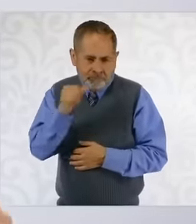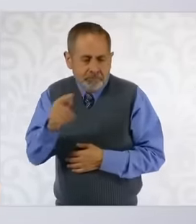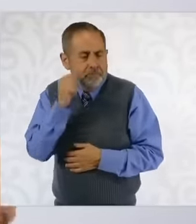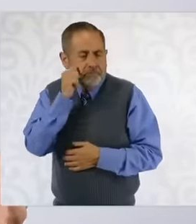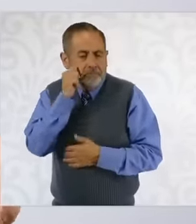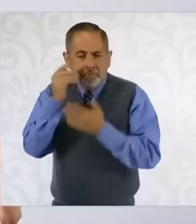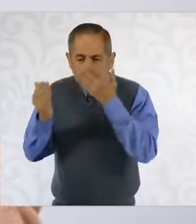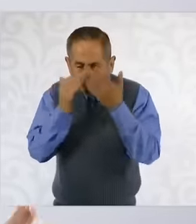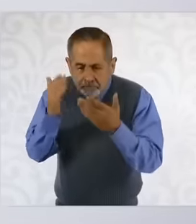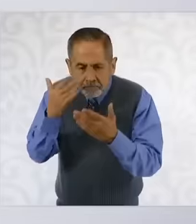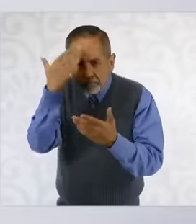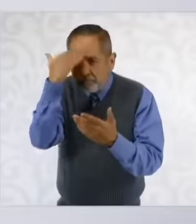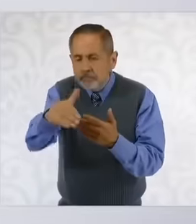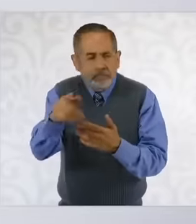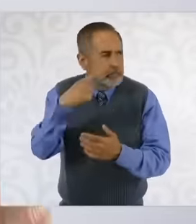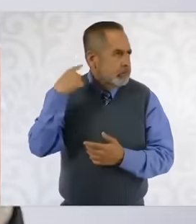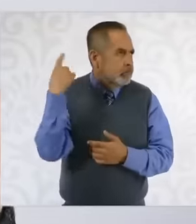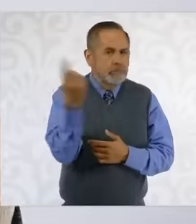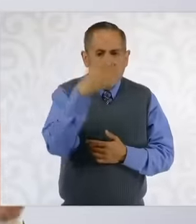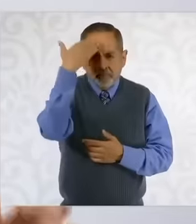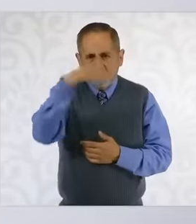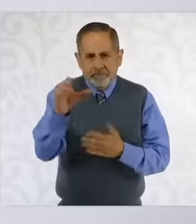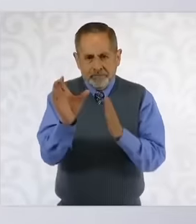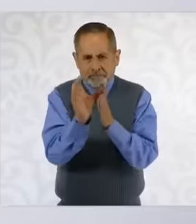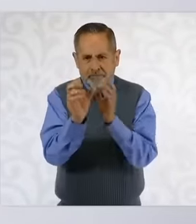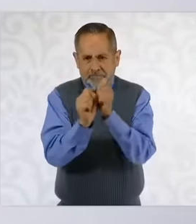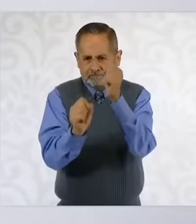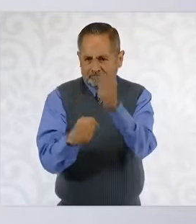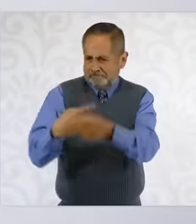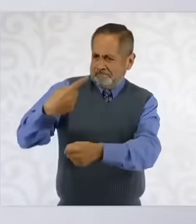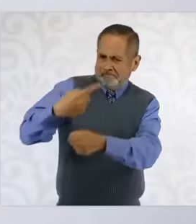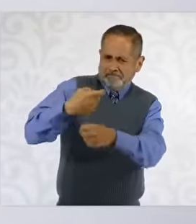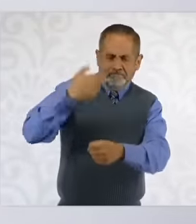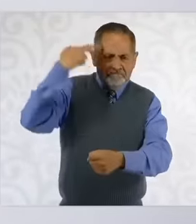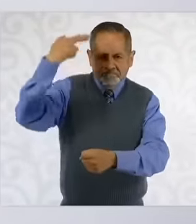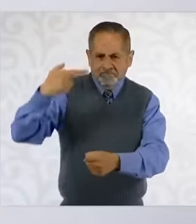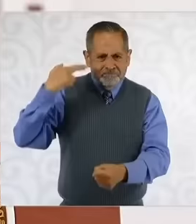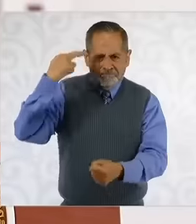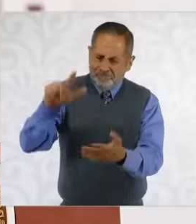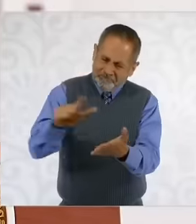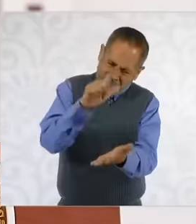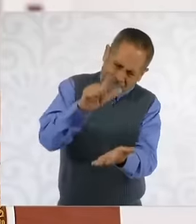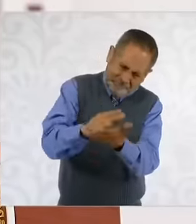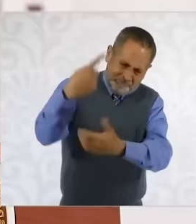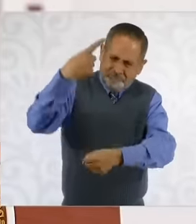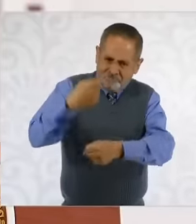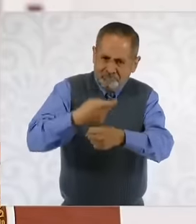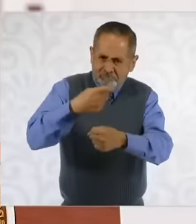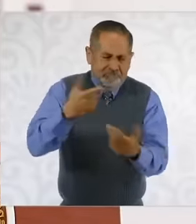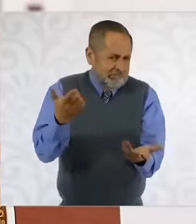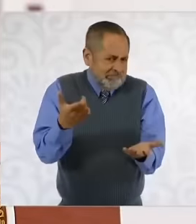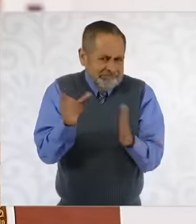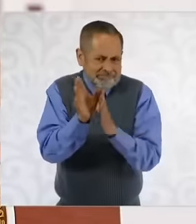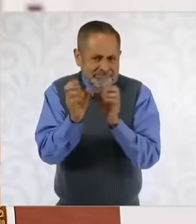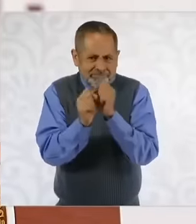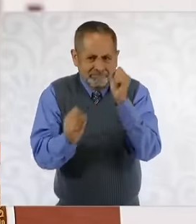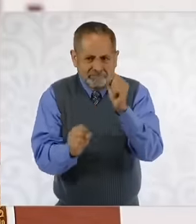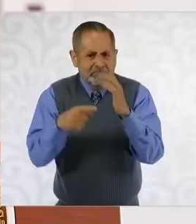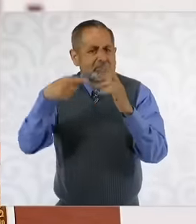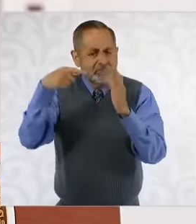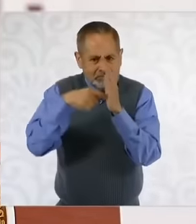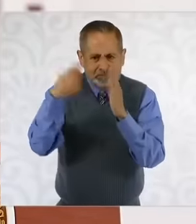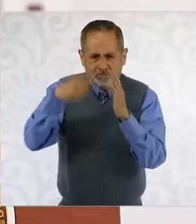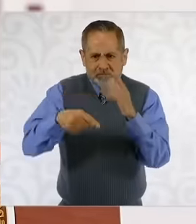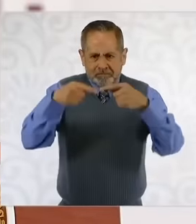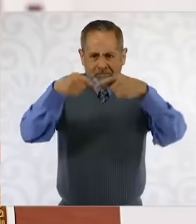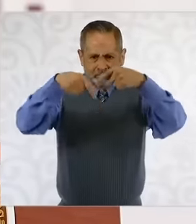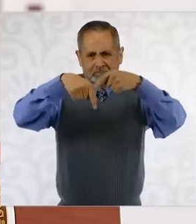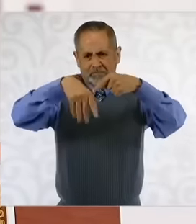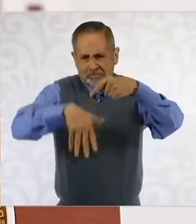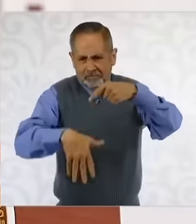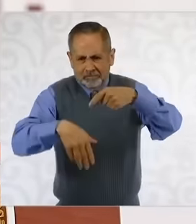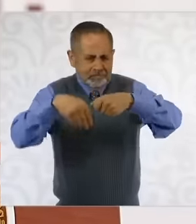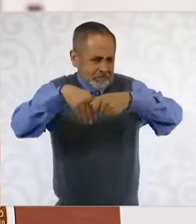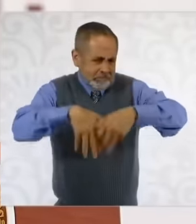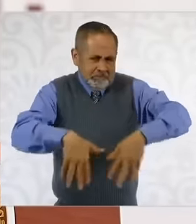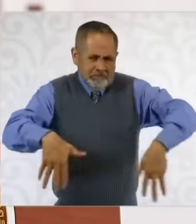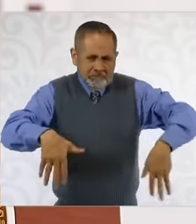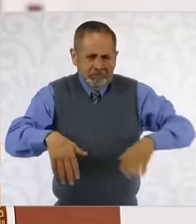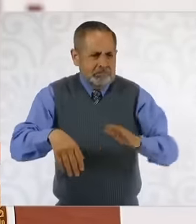that the Constitution is the maximum law that establishes from there all the